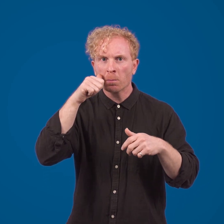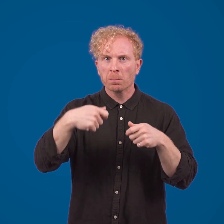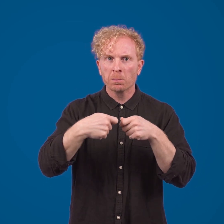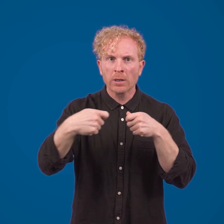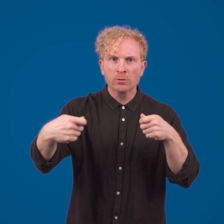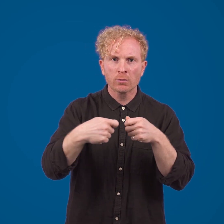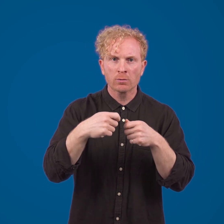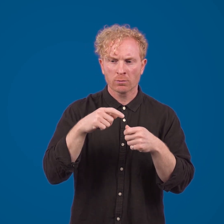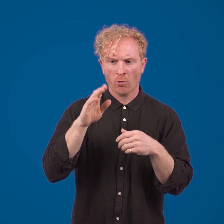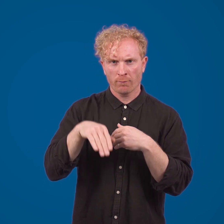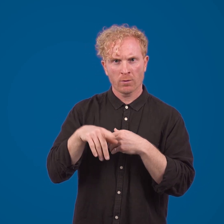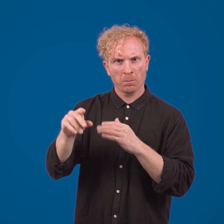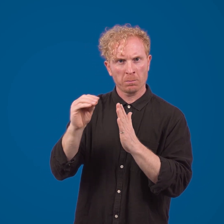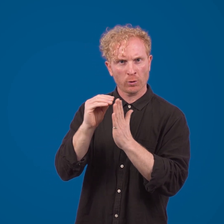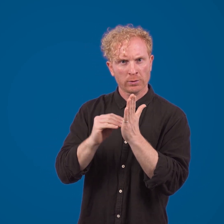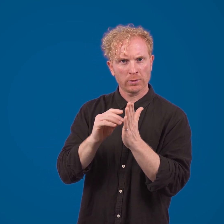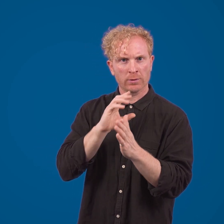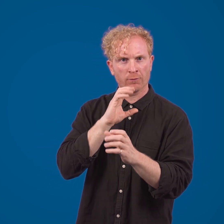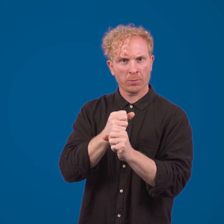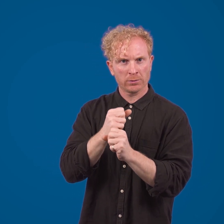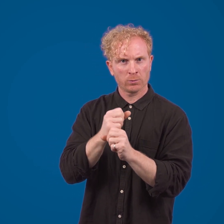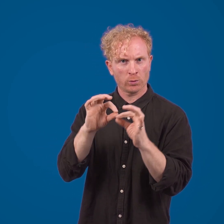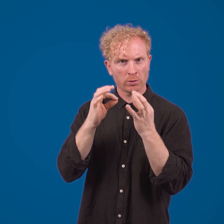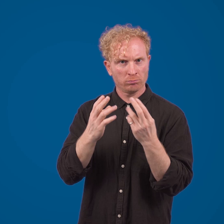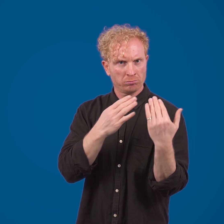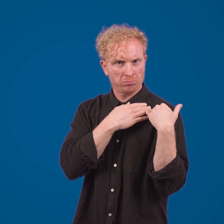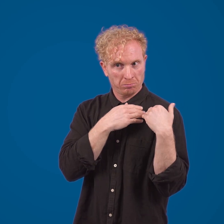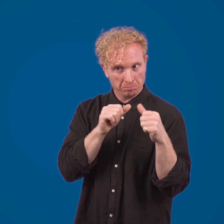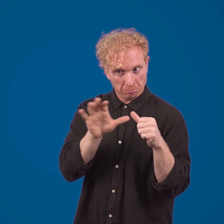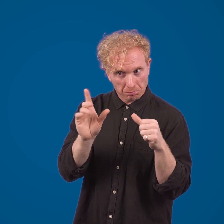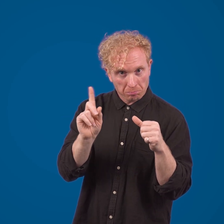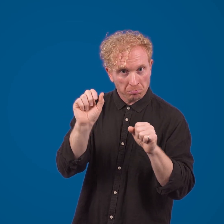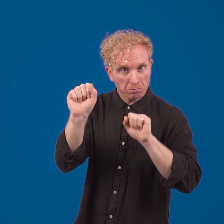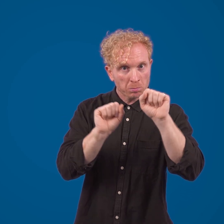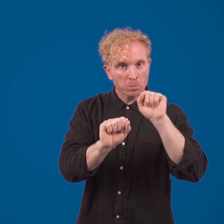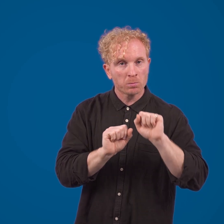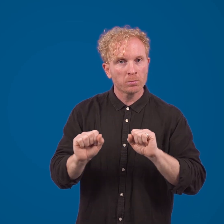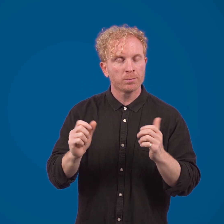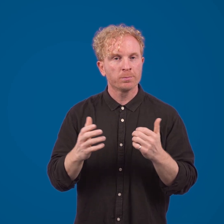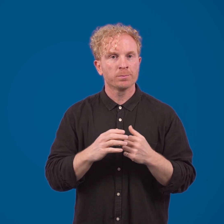to measure the effectiveness of policy and hold government organisations to account.